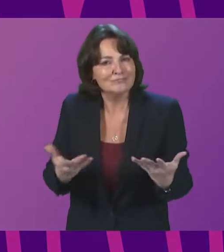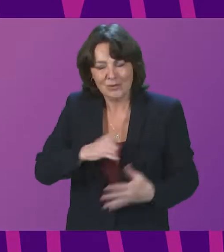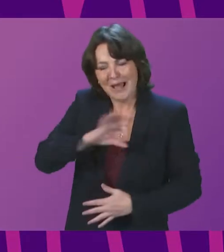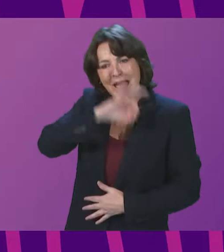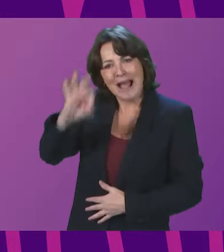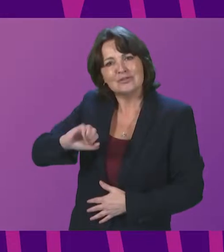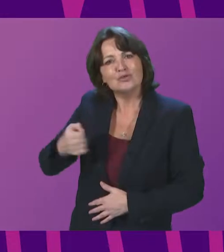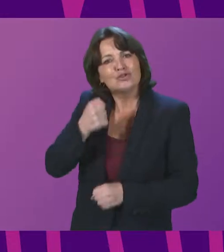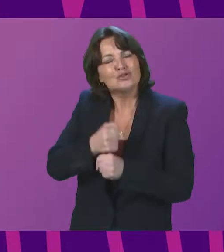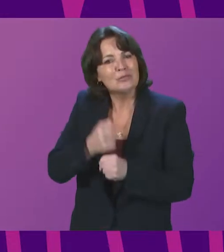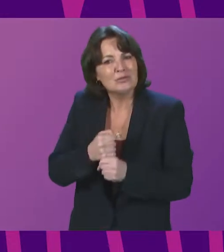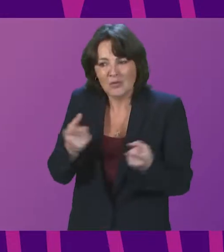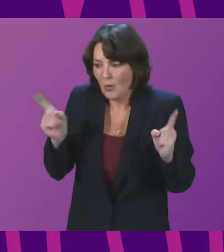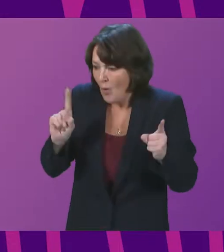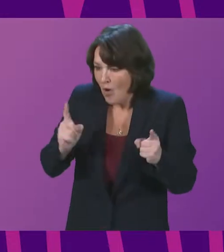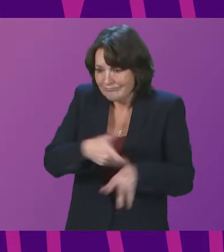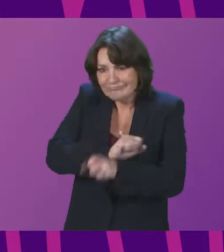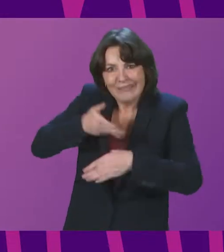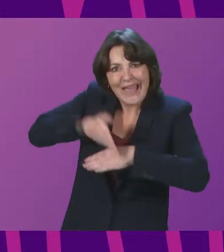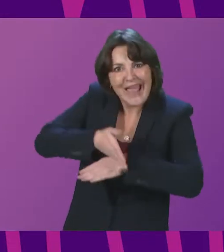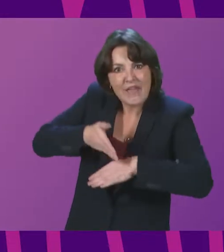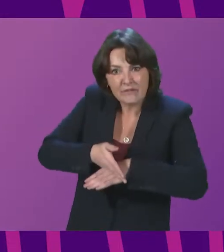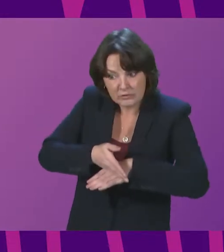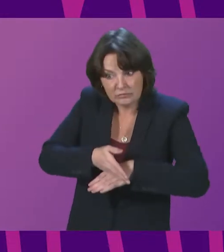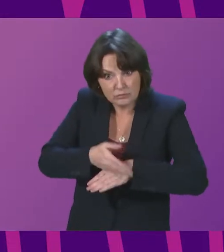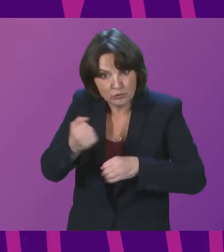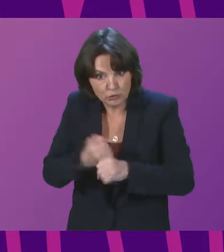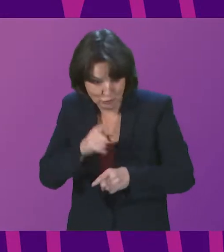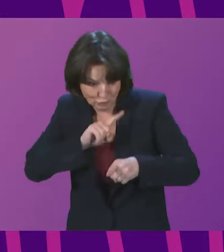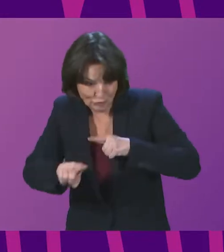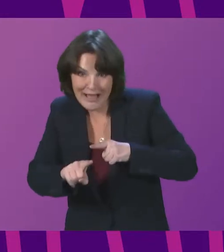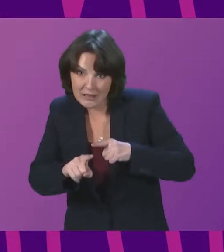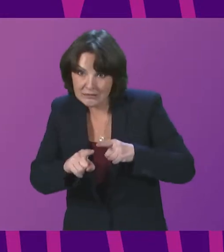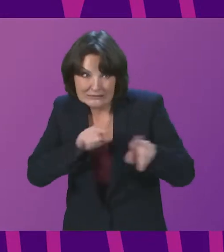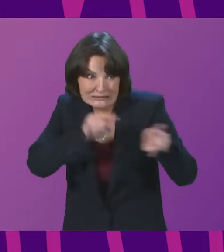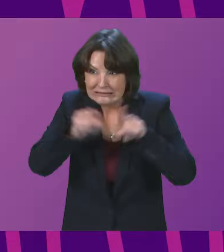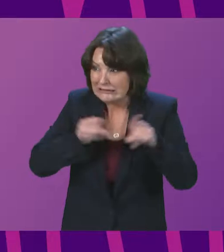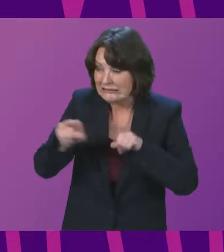What efforts will the Scottish Government take to revitalise those efforts to continue seafood production at Uddingston?